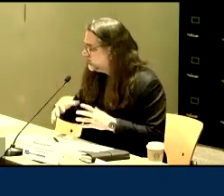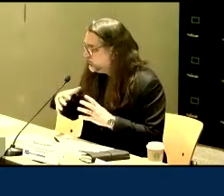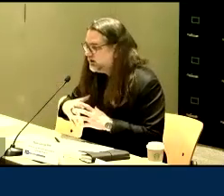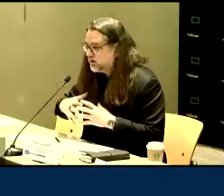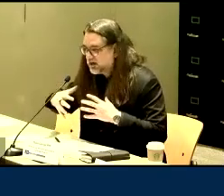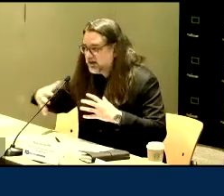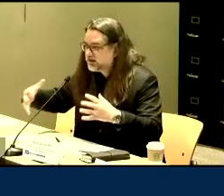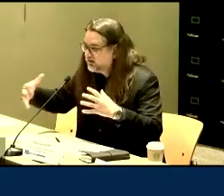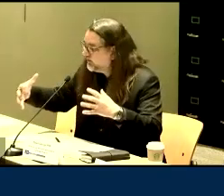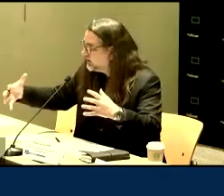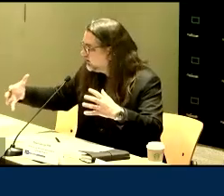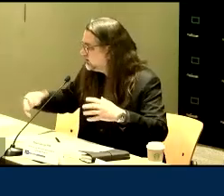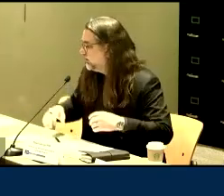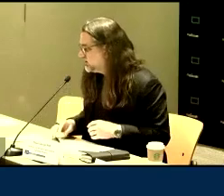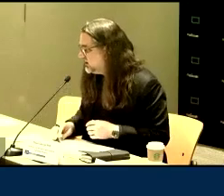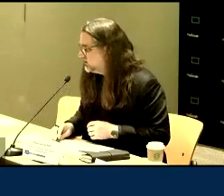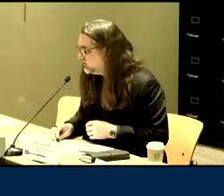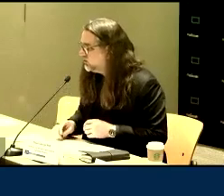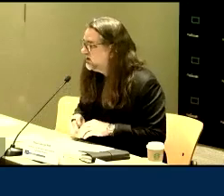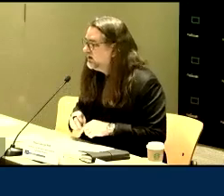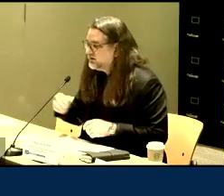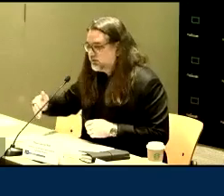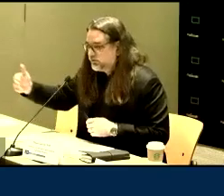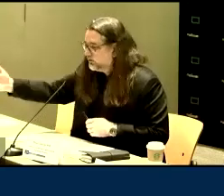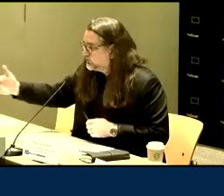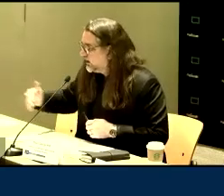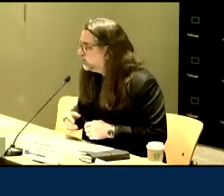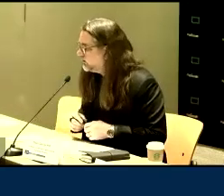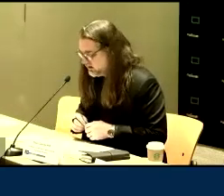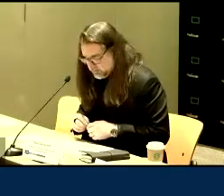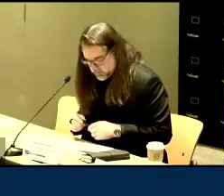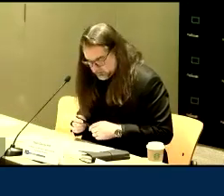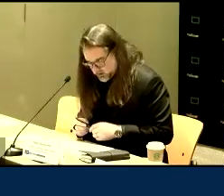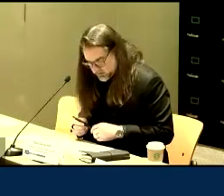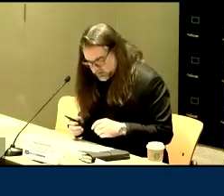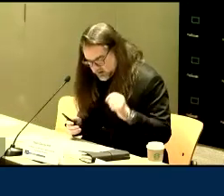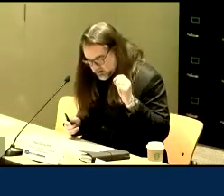that we are connecting very closely with our state and local territorial and tribal partners